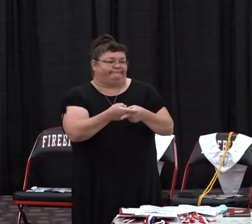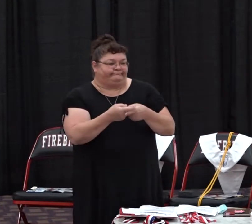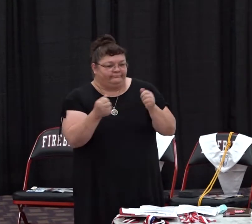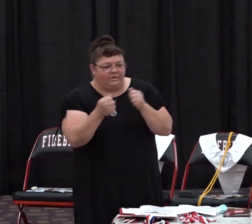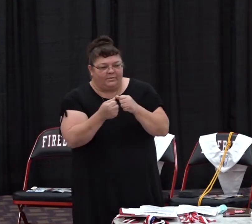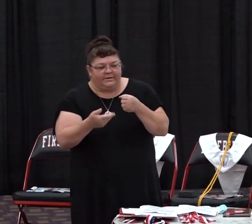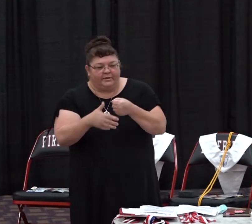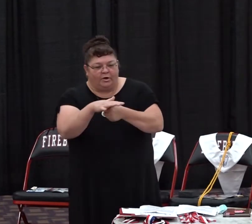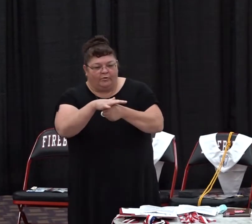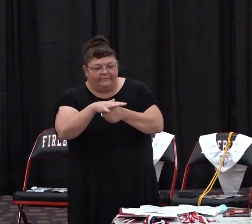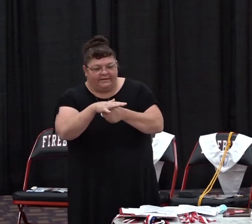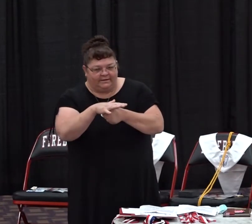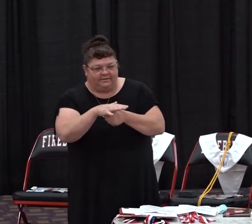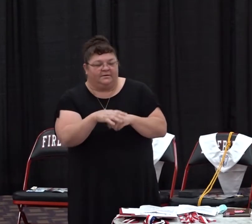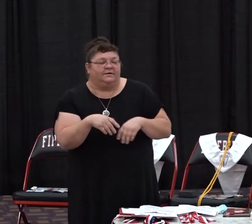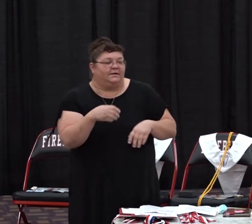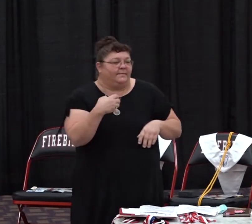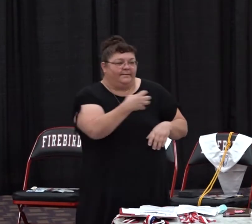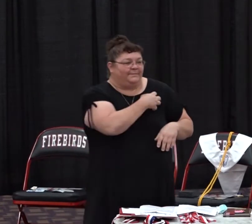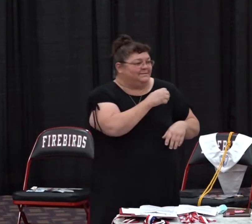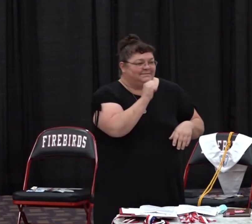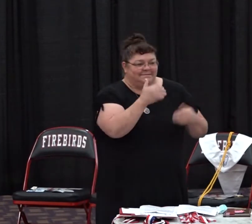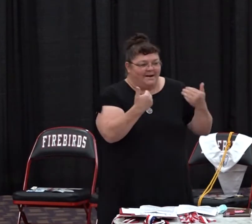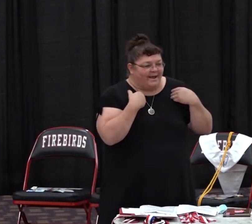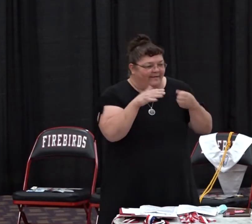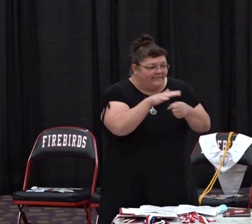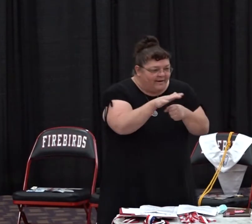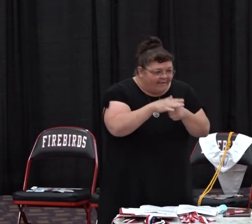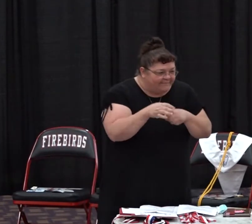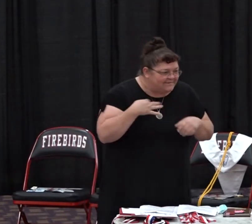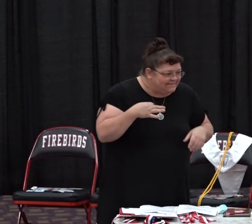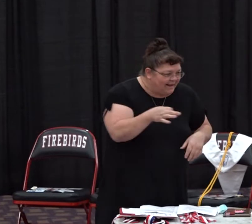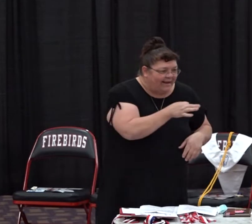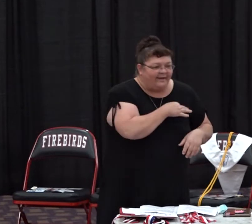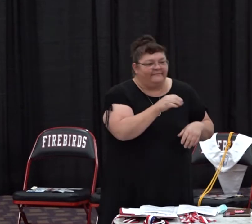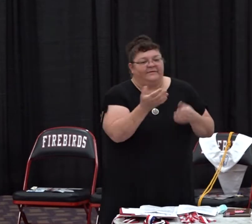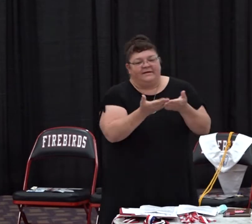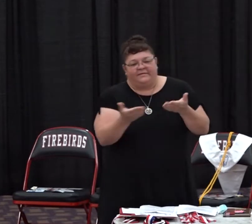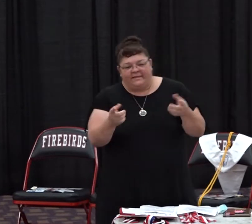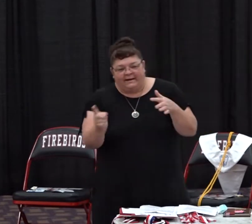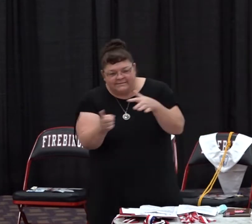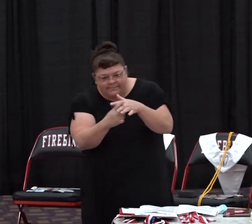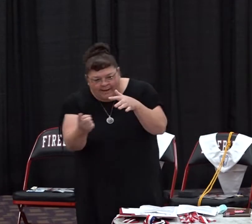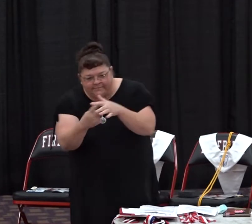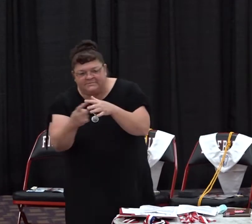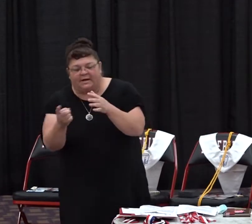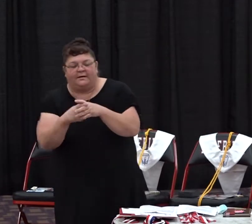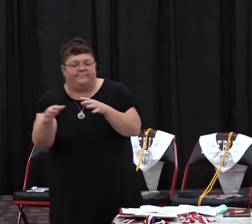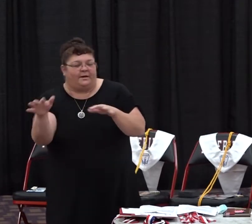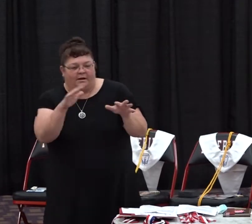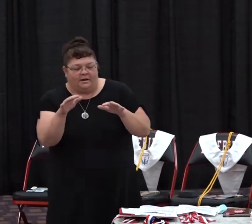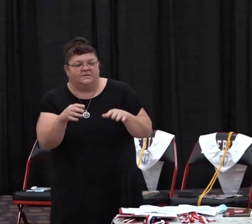So some of those activities, of course, we struggled to be able to get together because